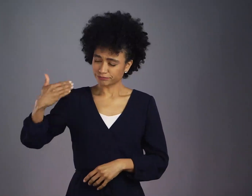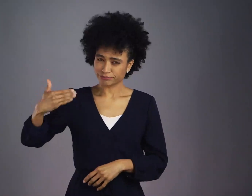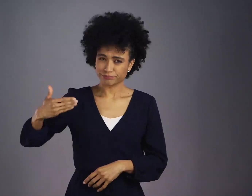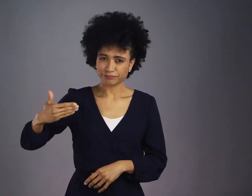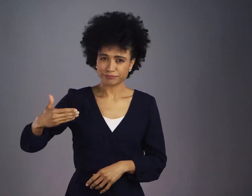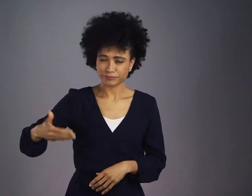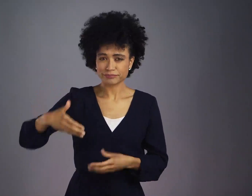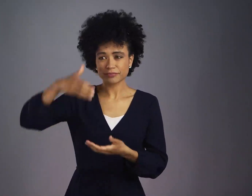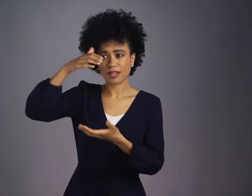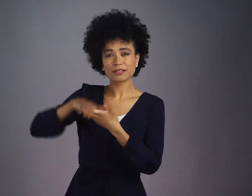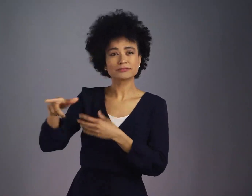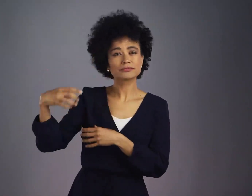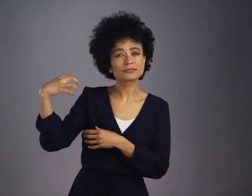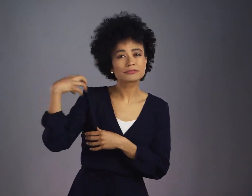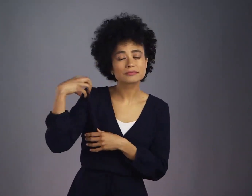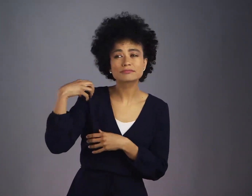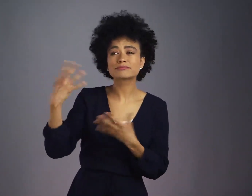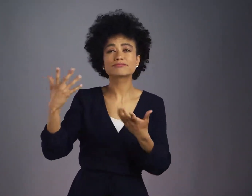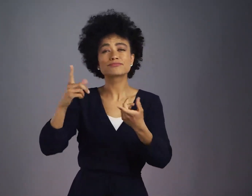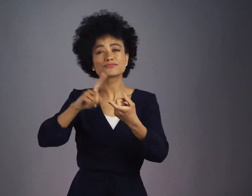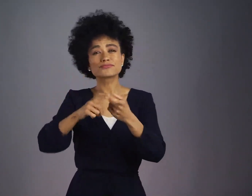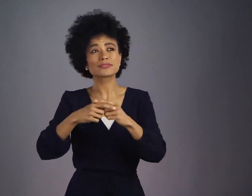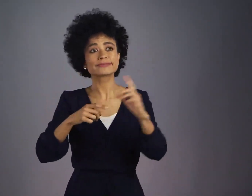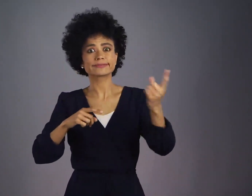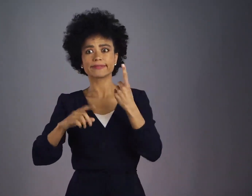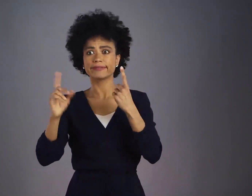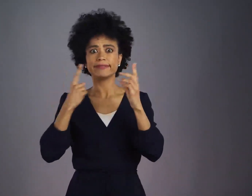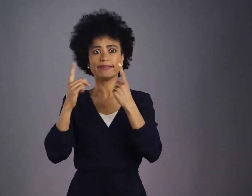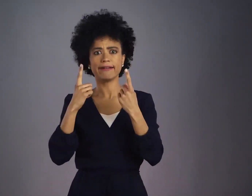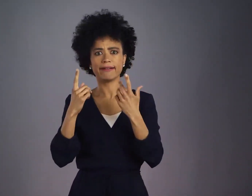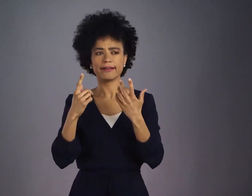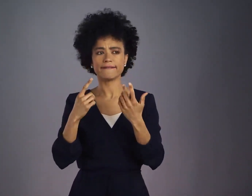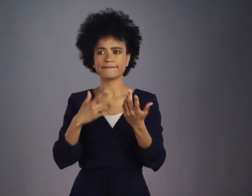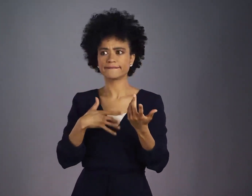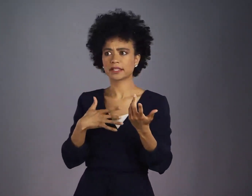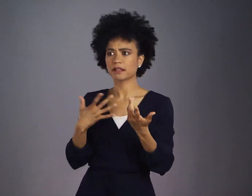Frequently, you have felt obliged to tell your husband's employer and his friends